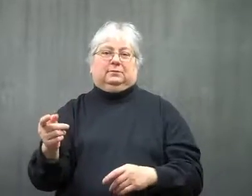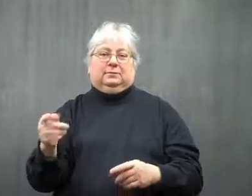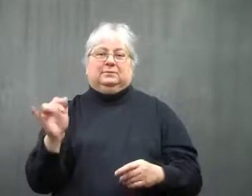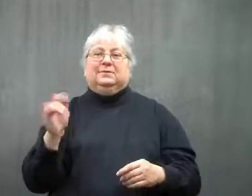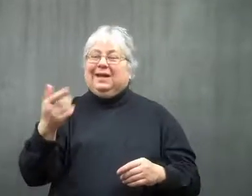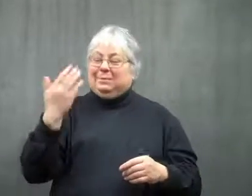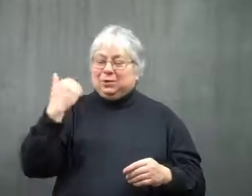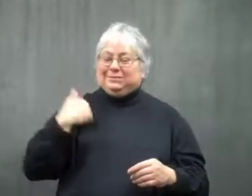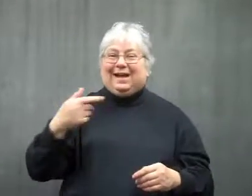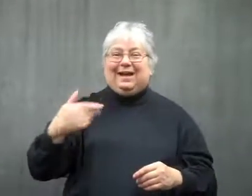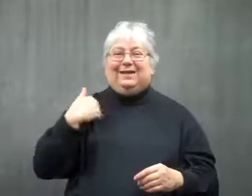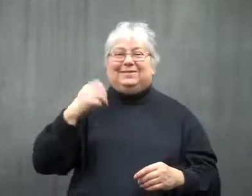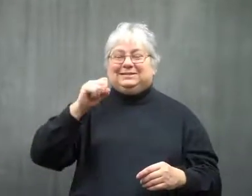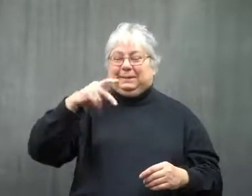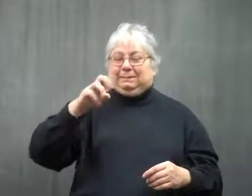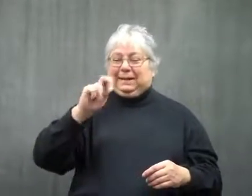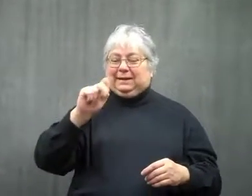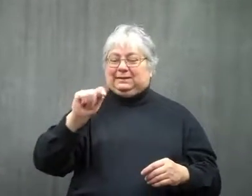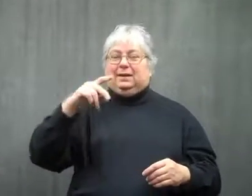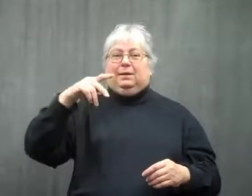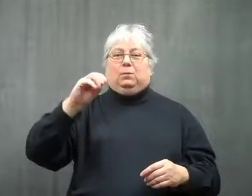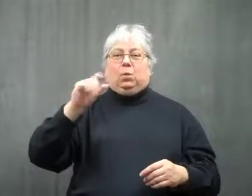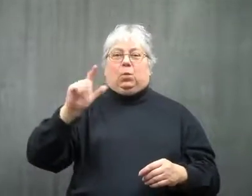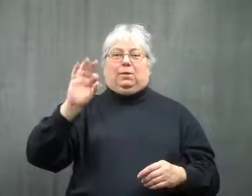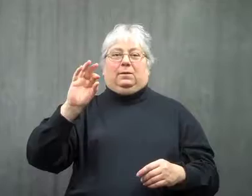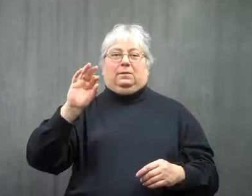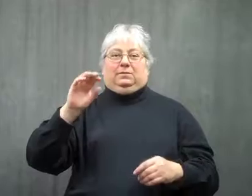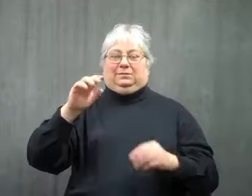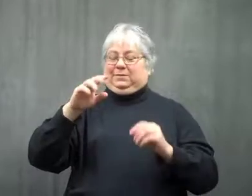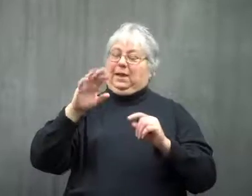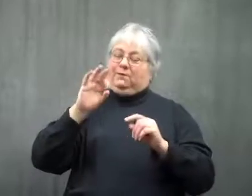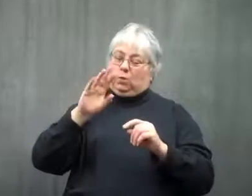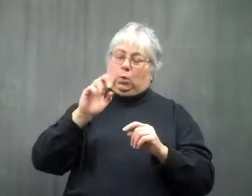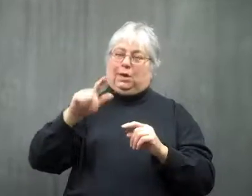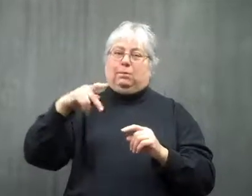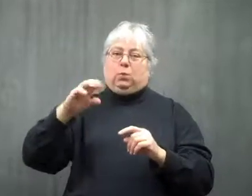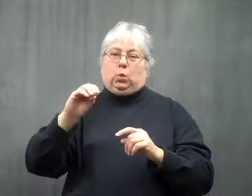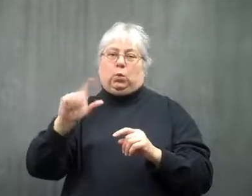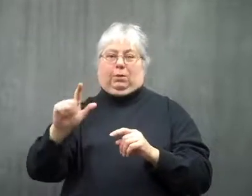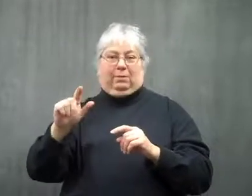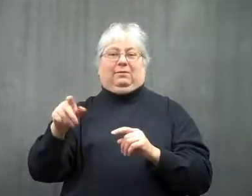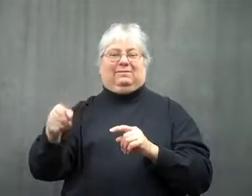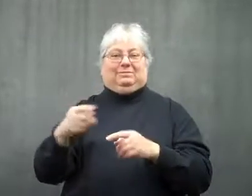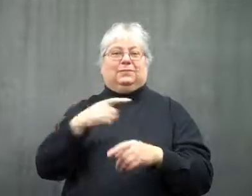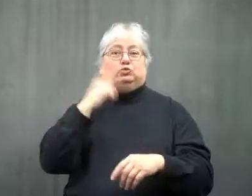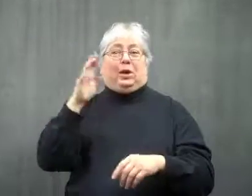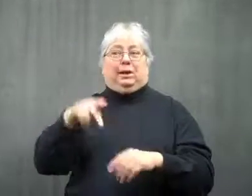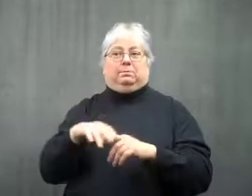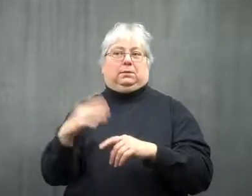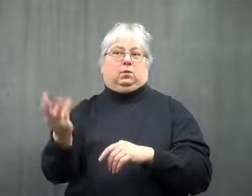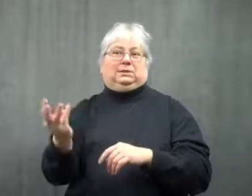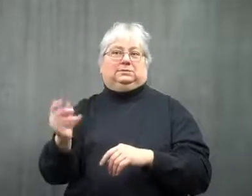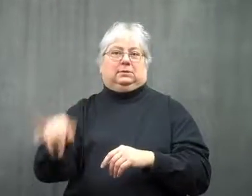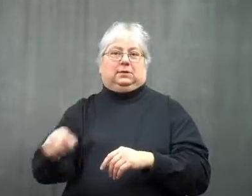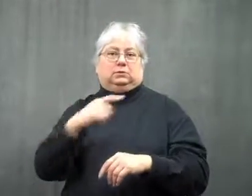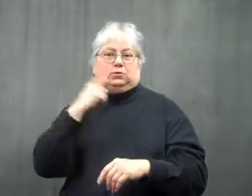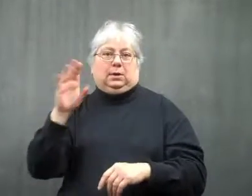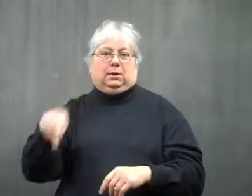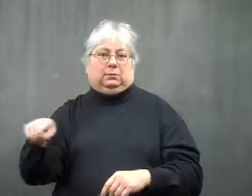That reactor's spent fuel pool dried up on Wednesday.